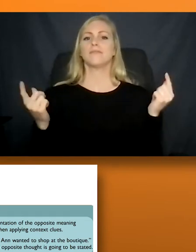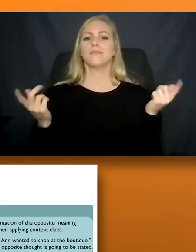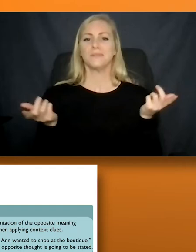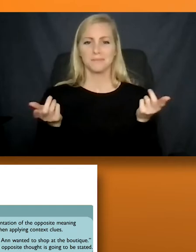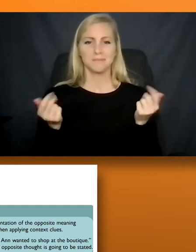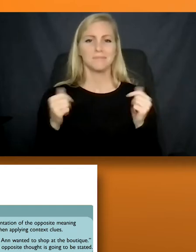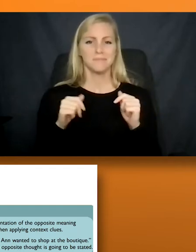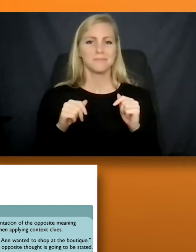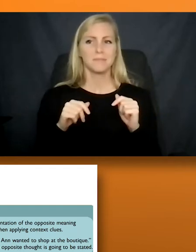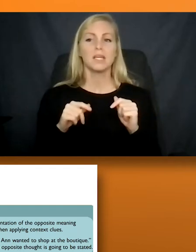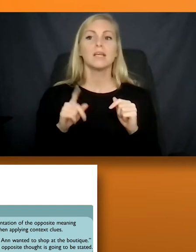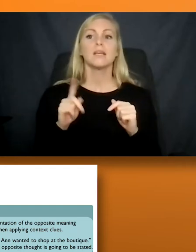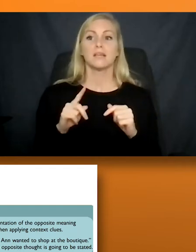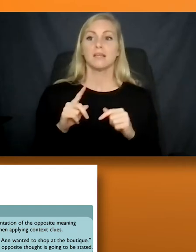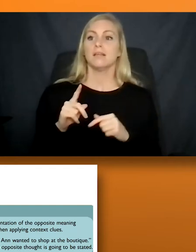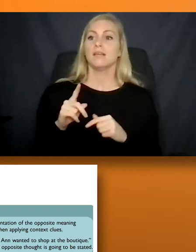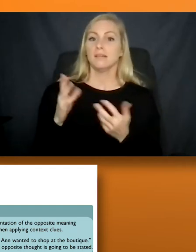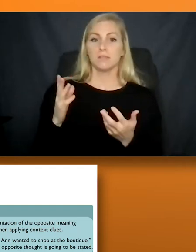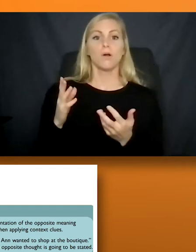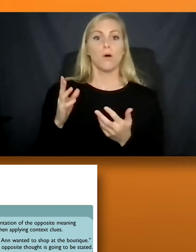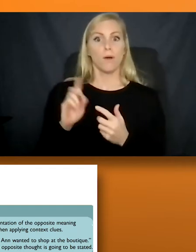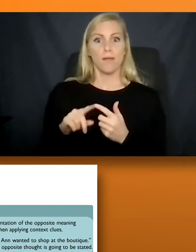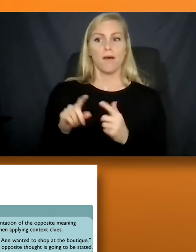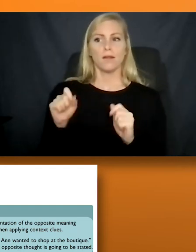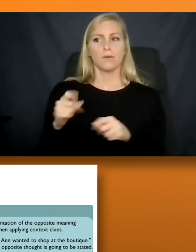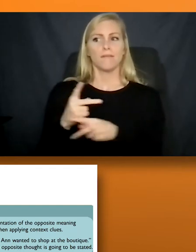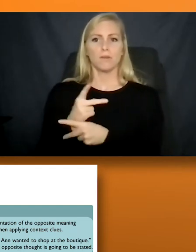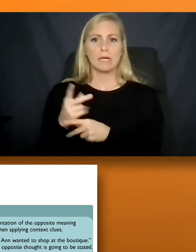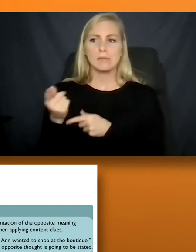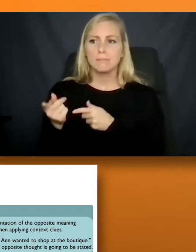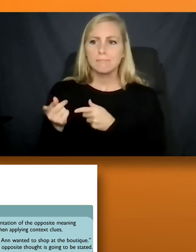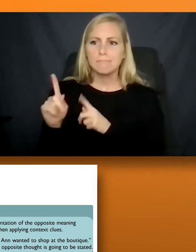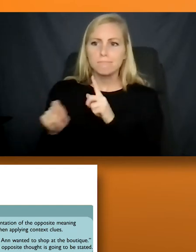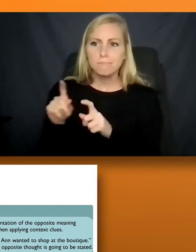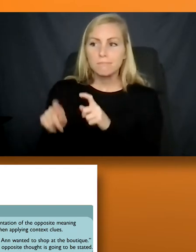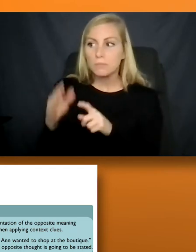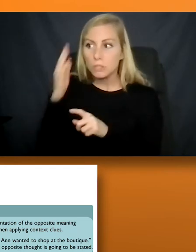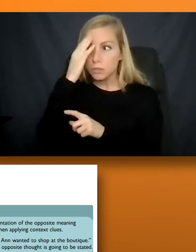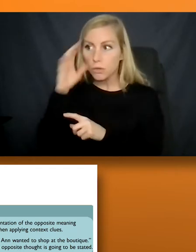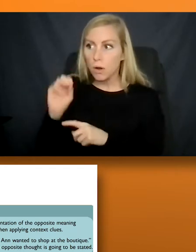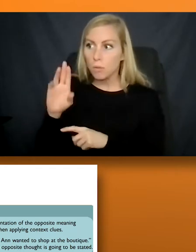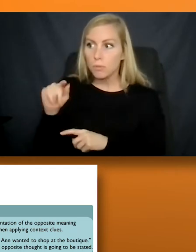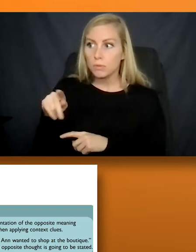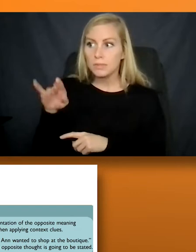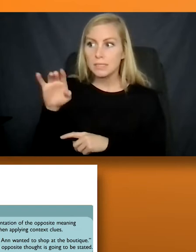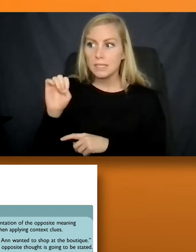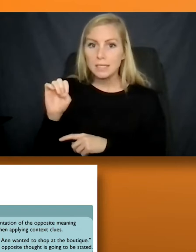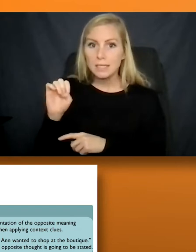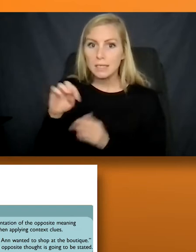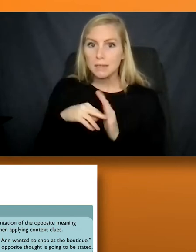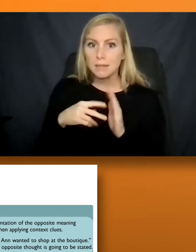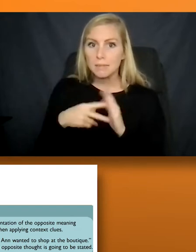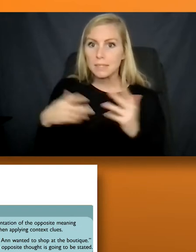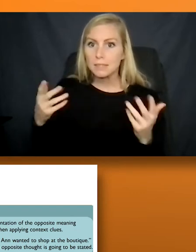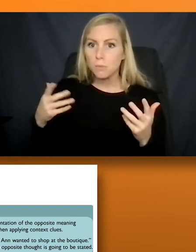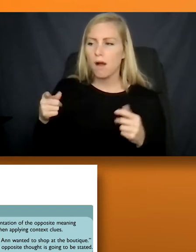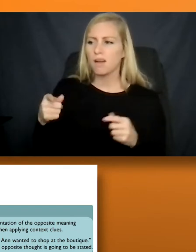so we're going to need to make sure that-- say, OK, well, do you know what a boutique is? See if they can explain it. And then say, what would be different than that?